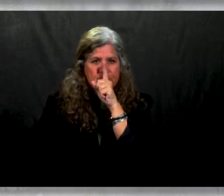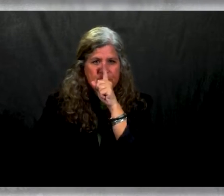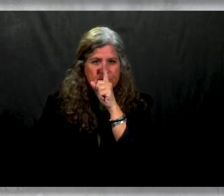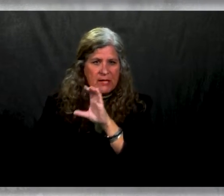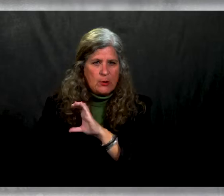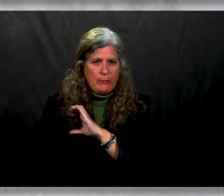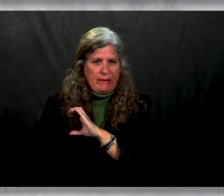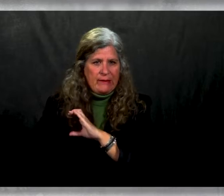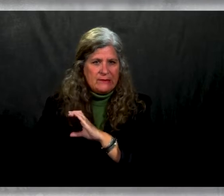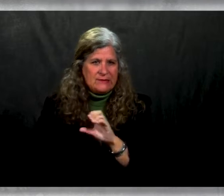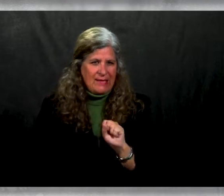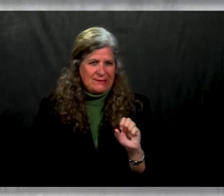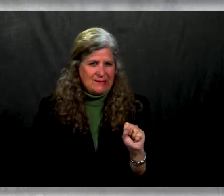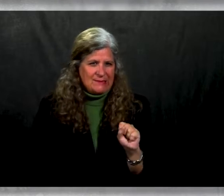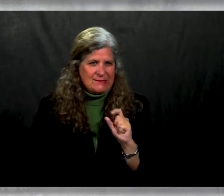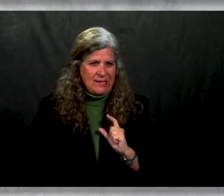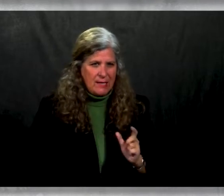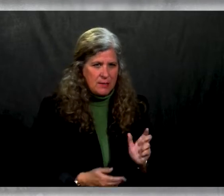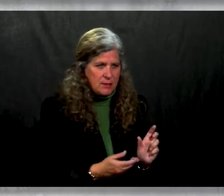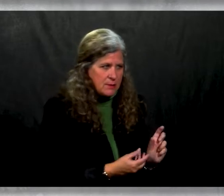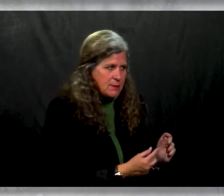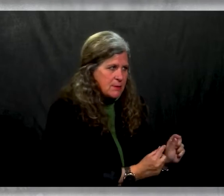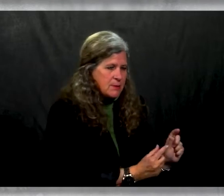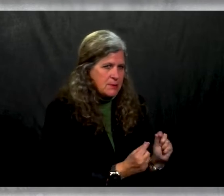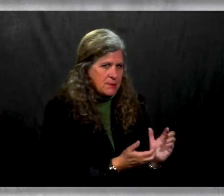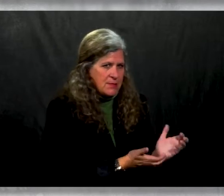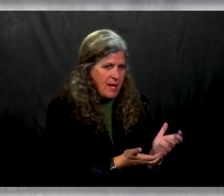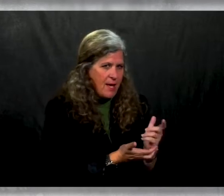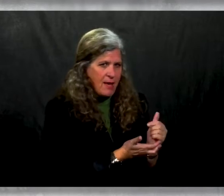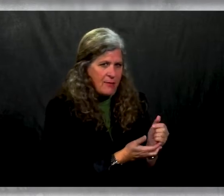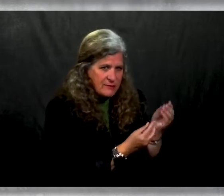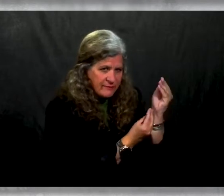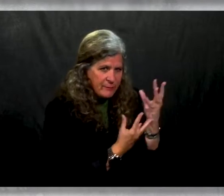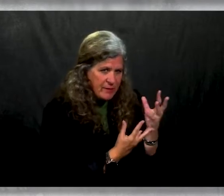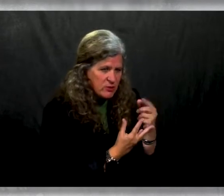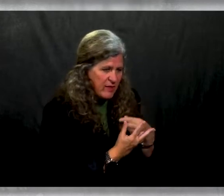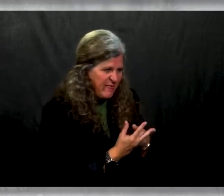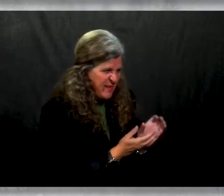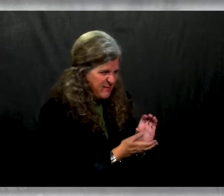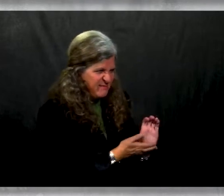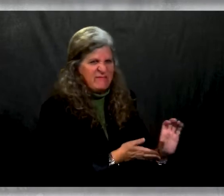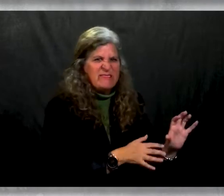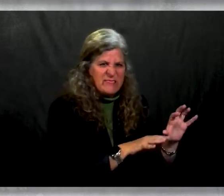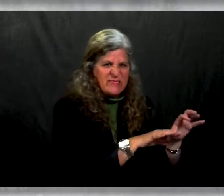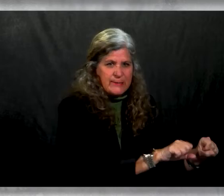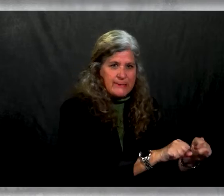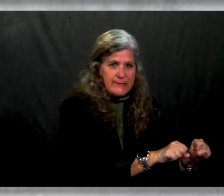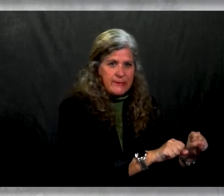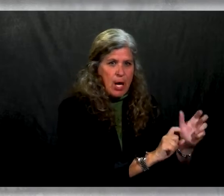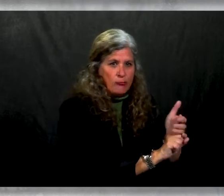that accumulates information about groups and then they move against them. They make mass arrests,